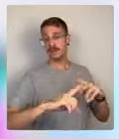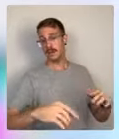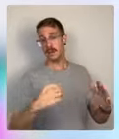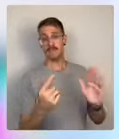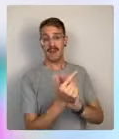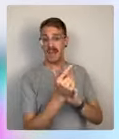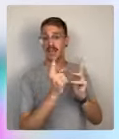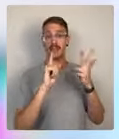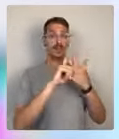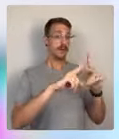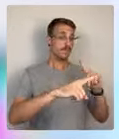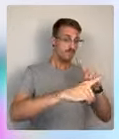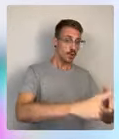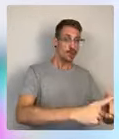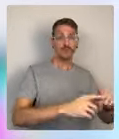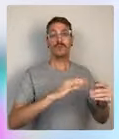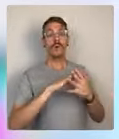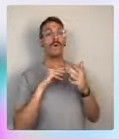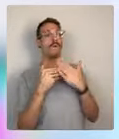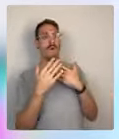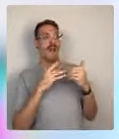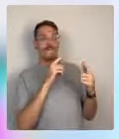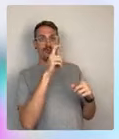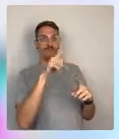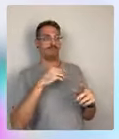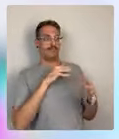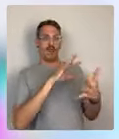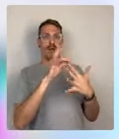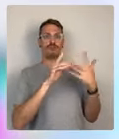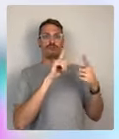is it necessary to apply a strike, a ban, a mute or some other form of remediation?